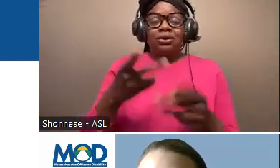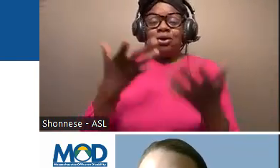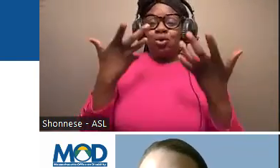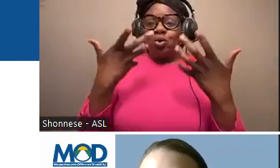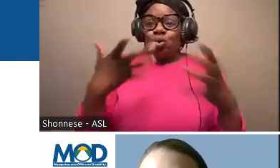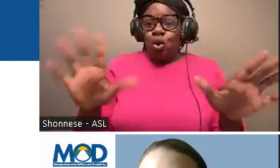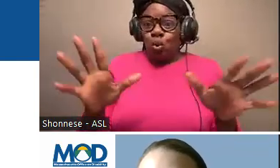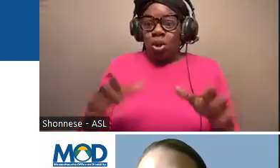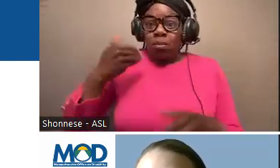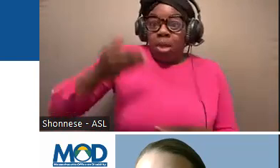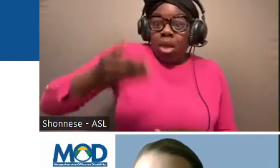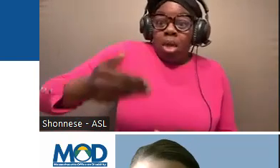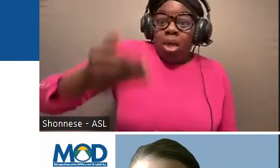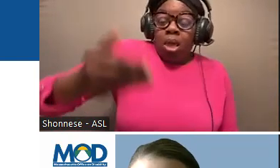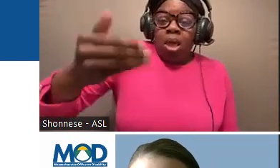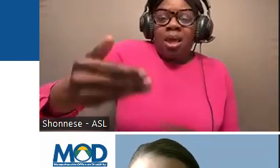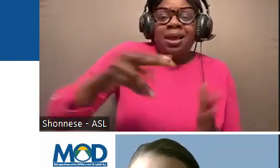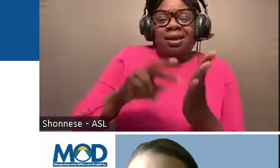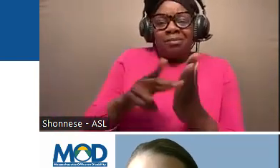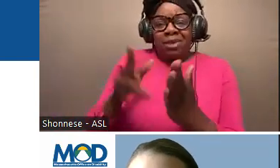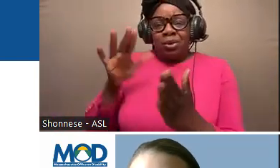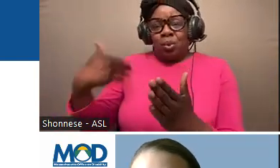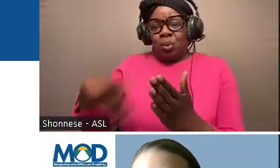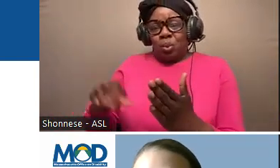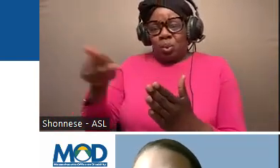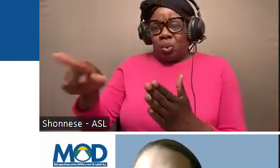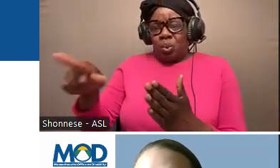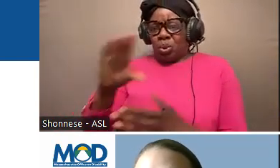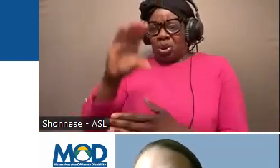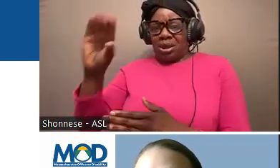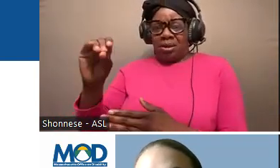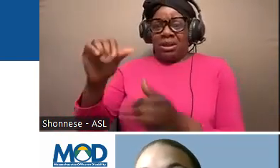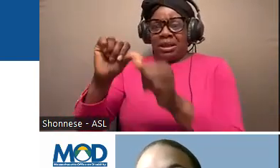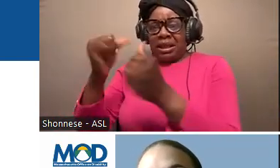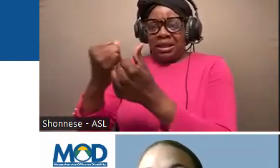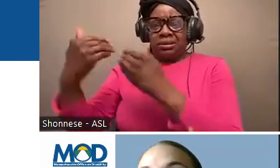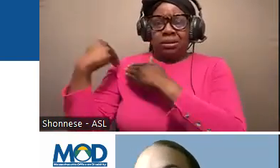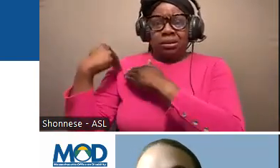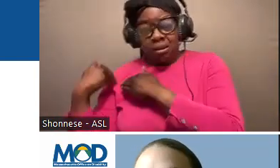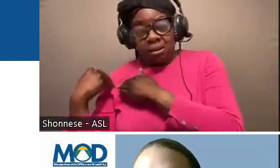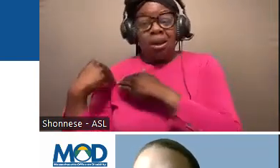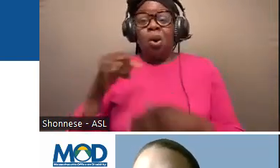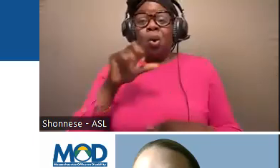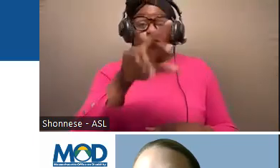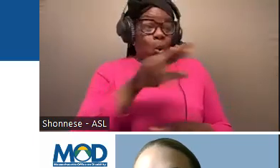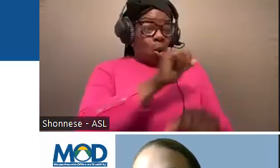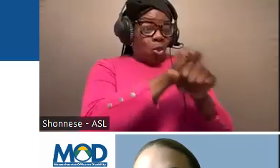frequent that they're unduly burdenensome on the employee. And if the medical documentation